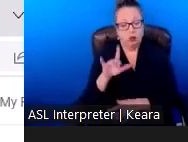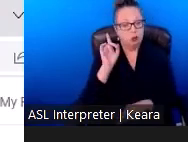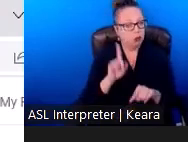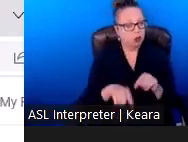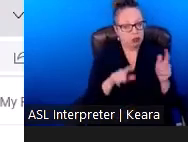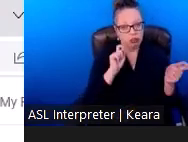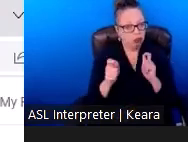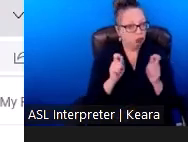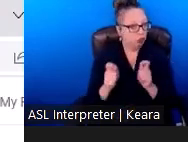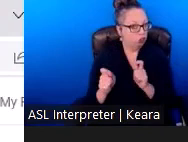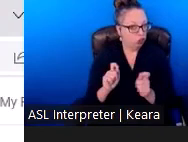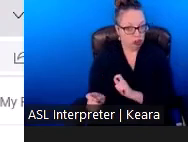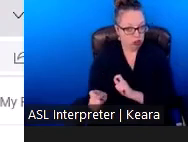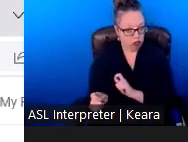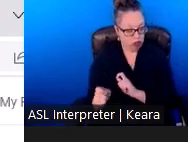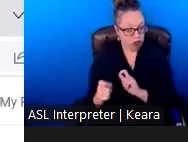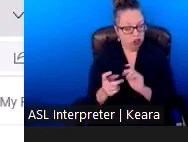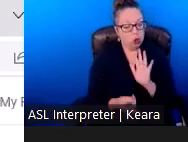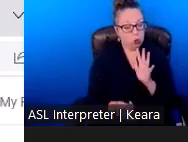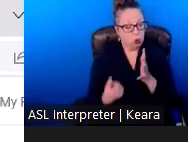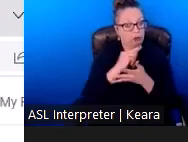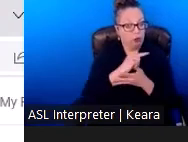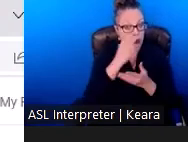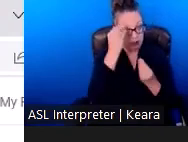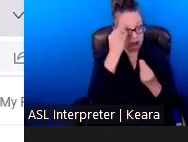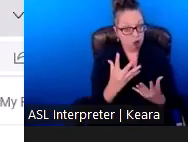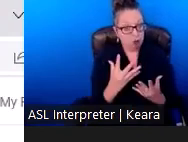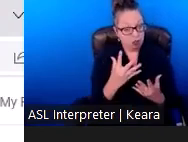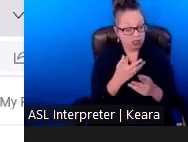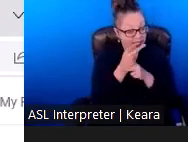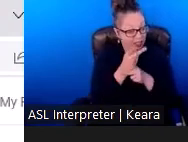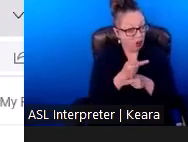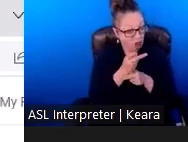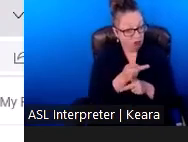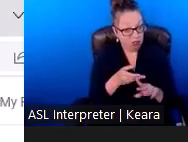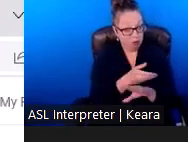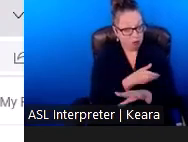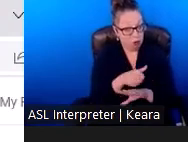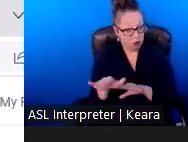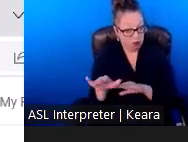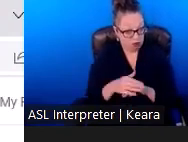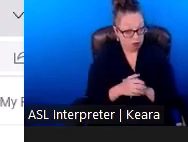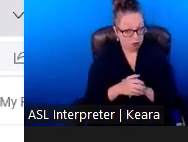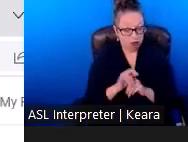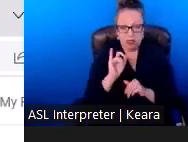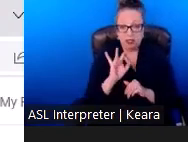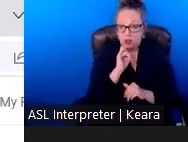please review the information carefully prior to submission. If you are unsure of the eligibility